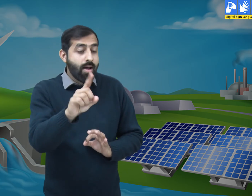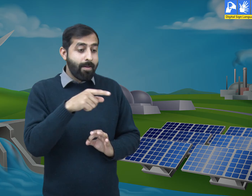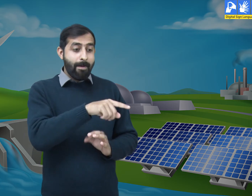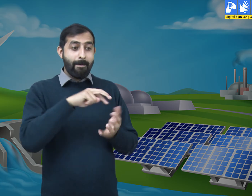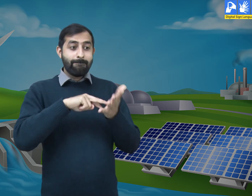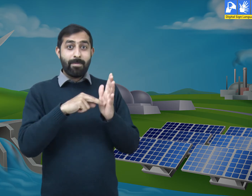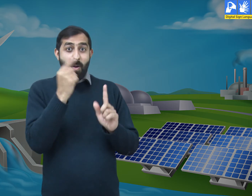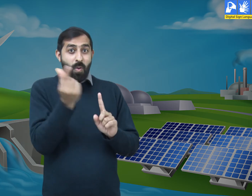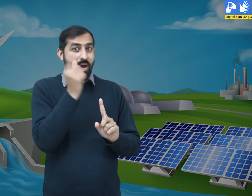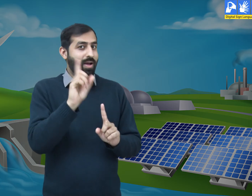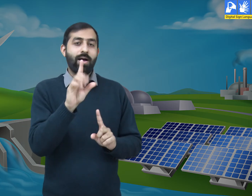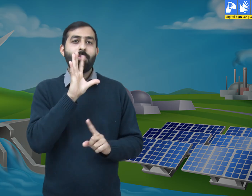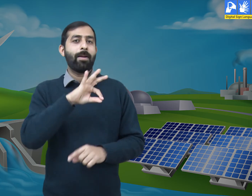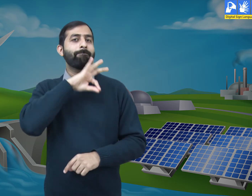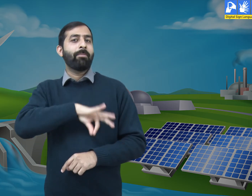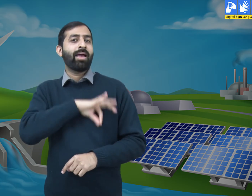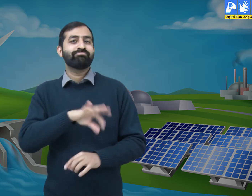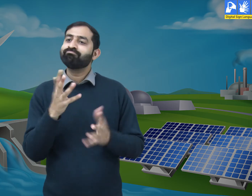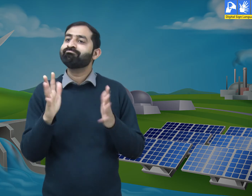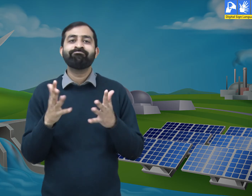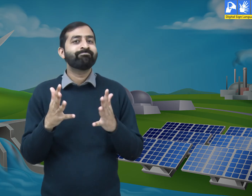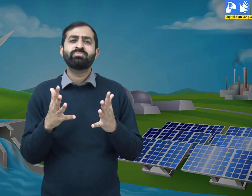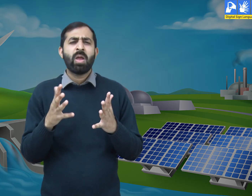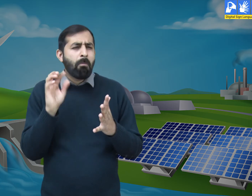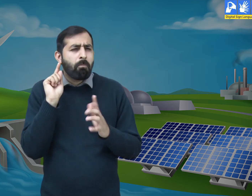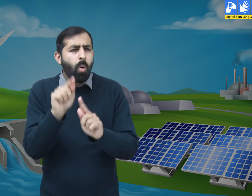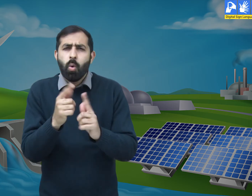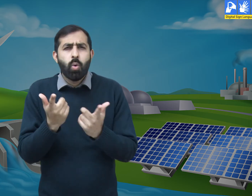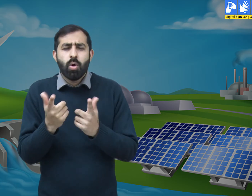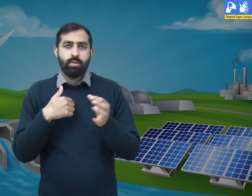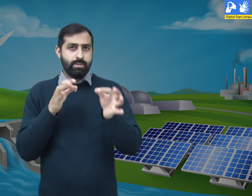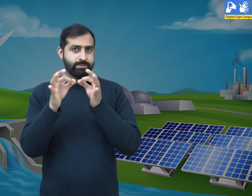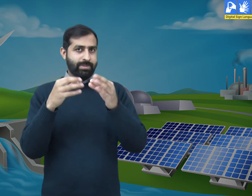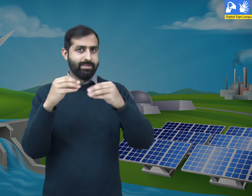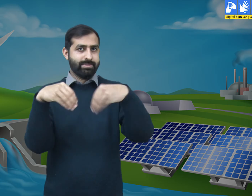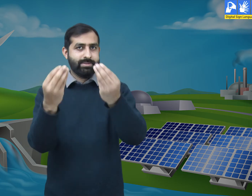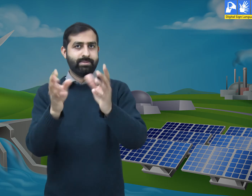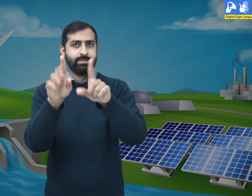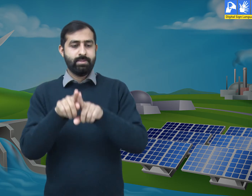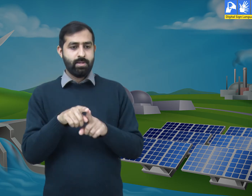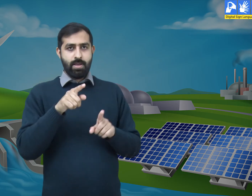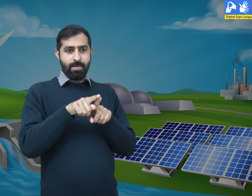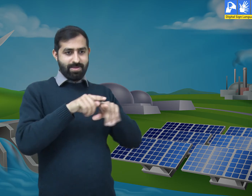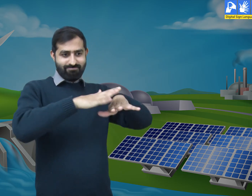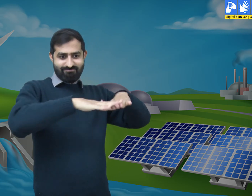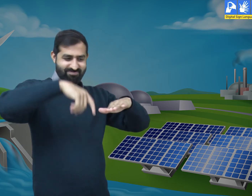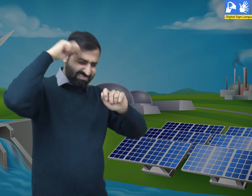However using fossil fuels has some disadvantages too. Let us discuss about this.